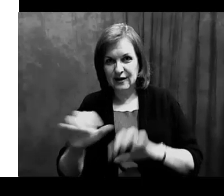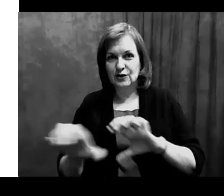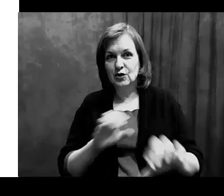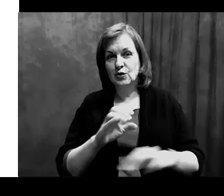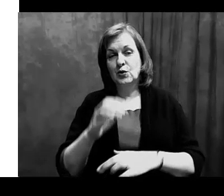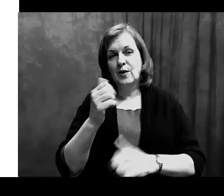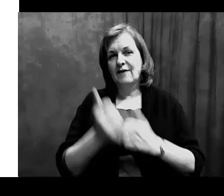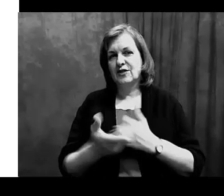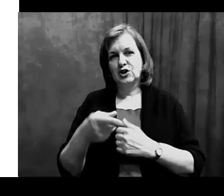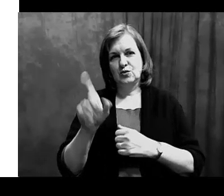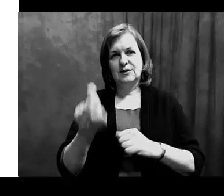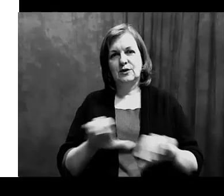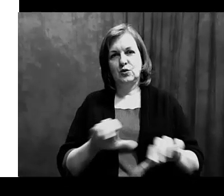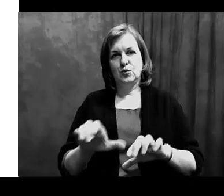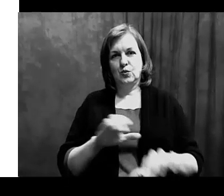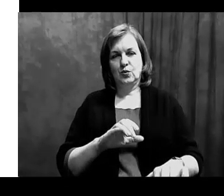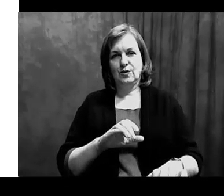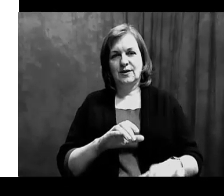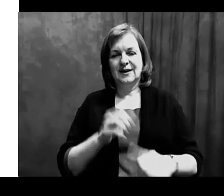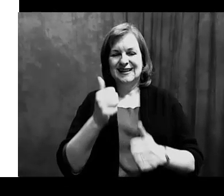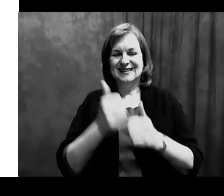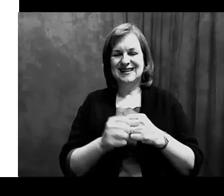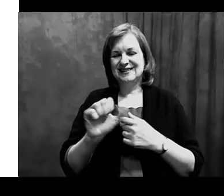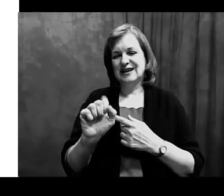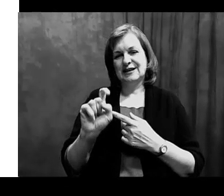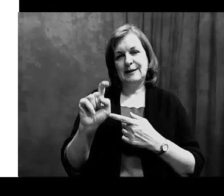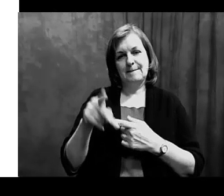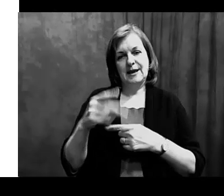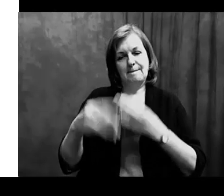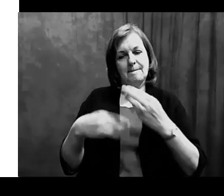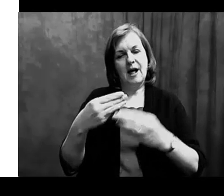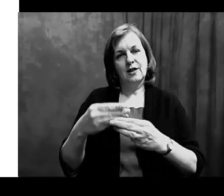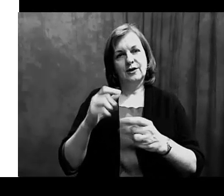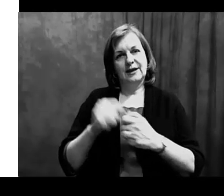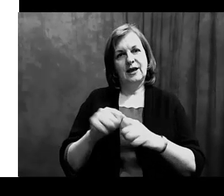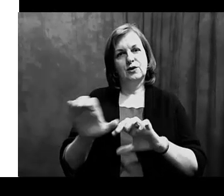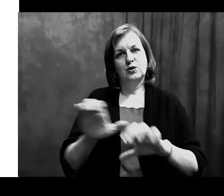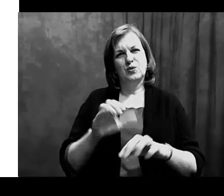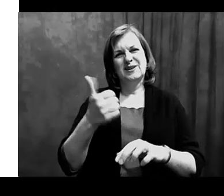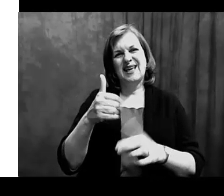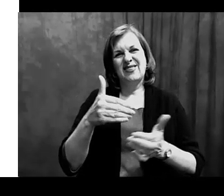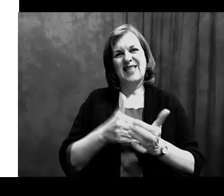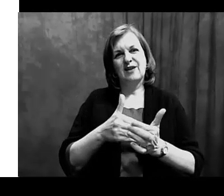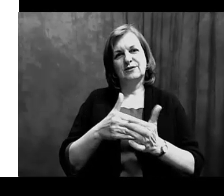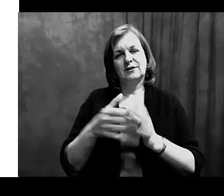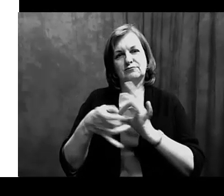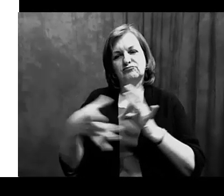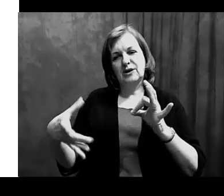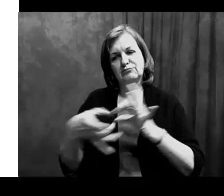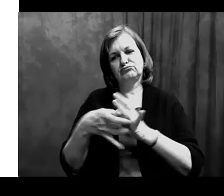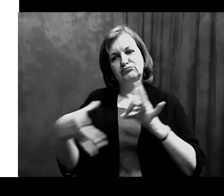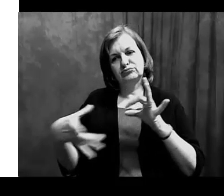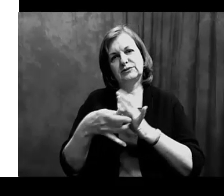to actually do what you need to do and each ATP molecule can go through about 10,000 cycles